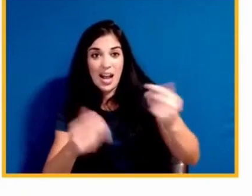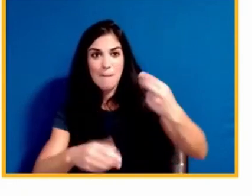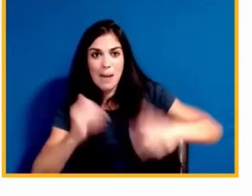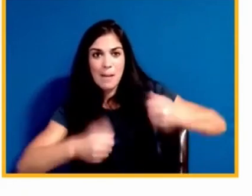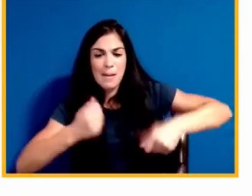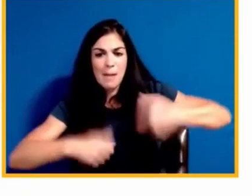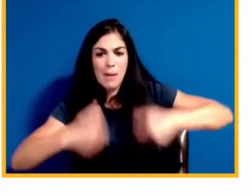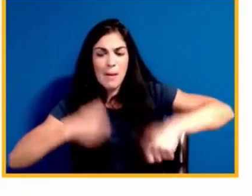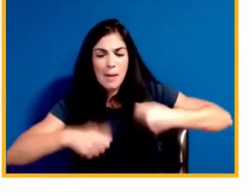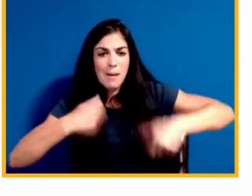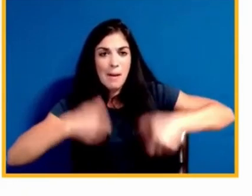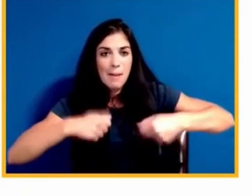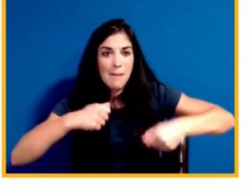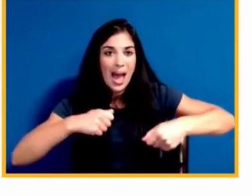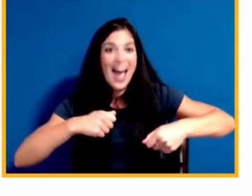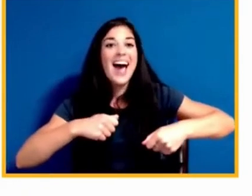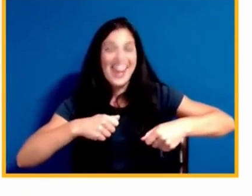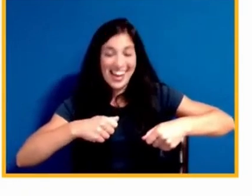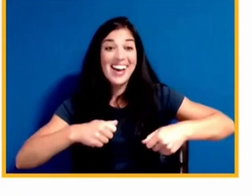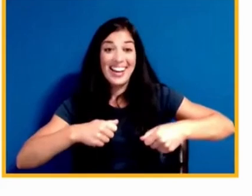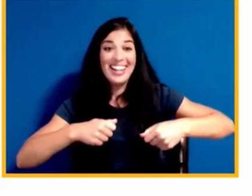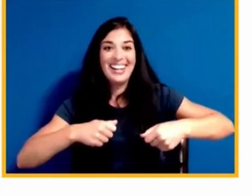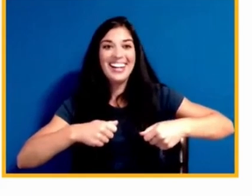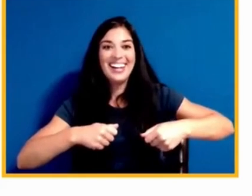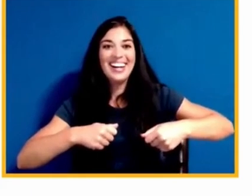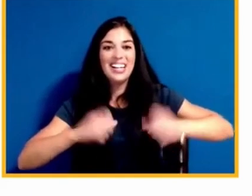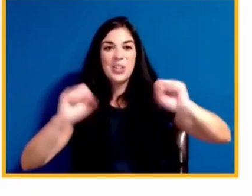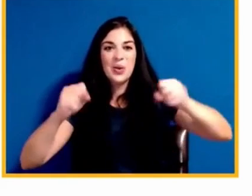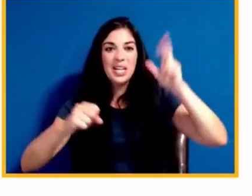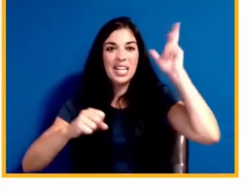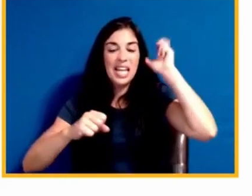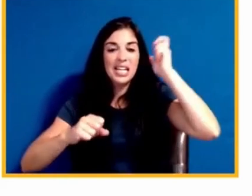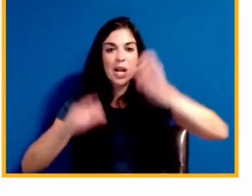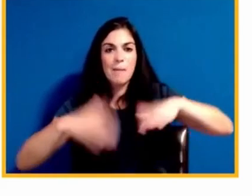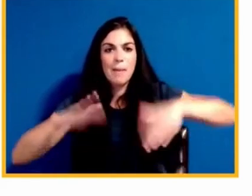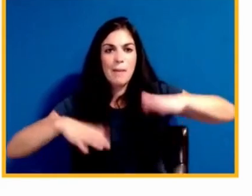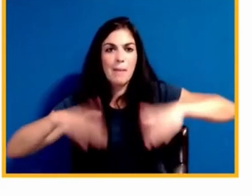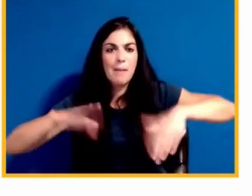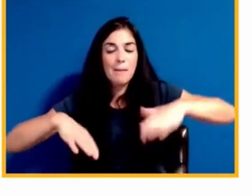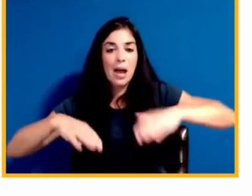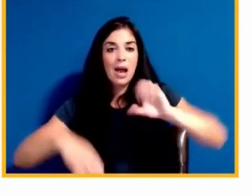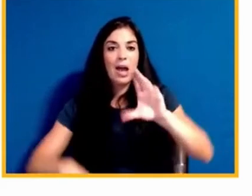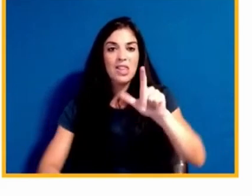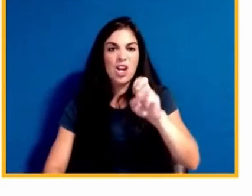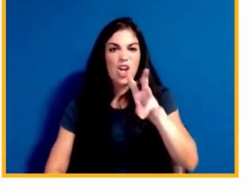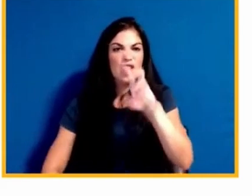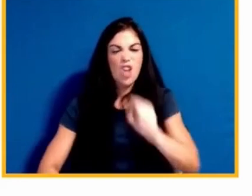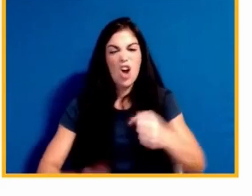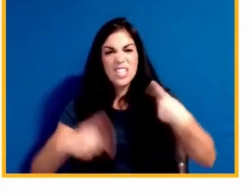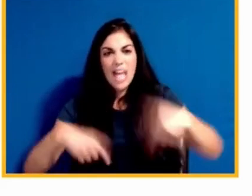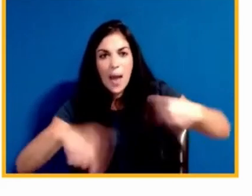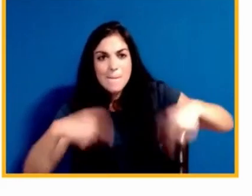Babbapbapbapbapbap, digital thumb roll, you can hear all the claws tapping, all the feet shaking all the floors breaking.